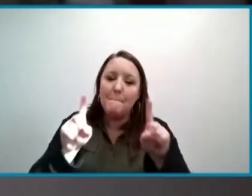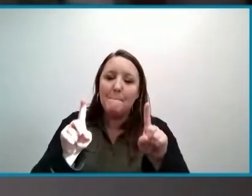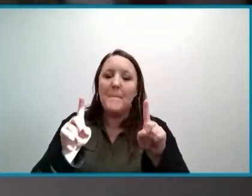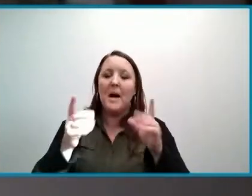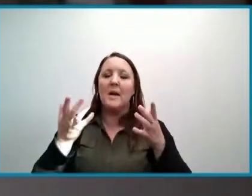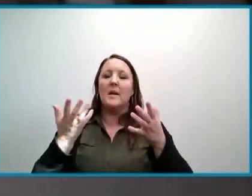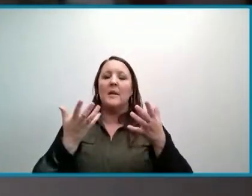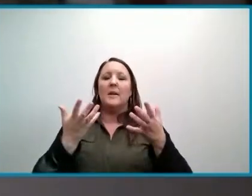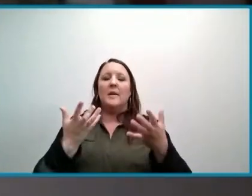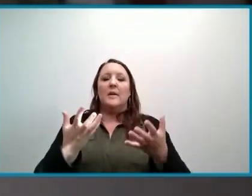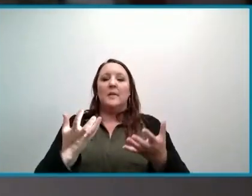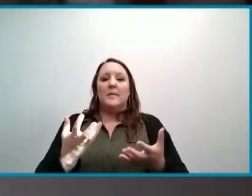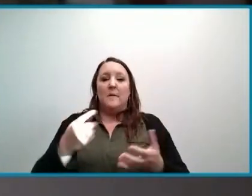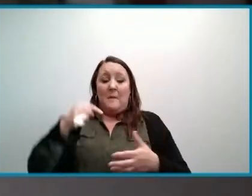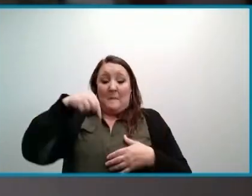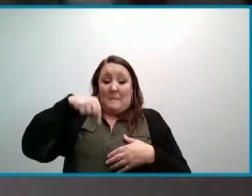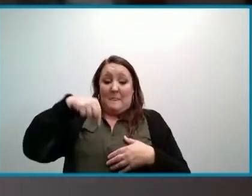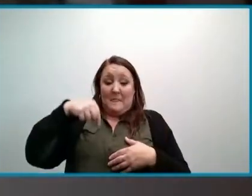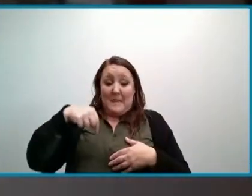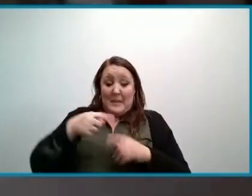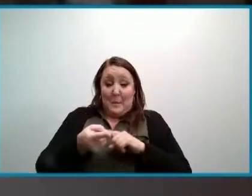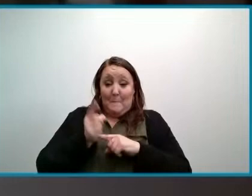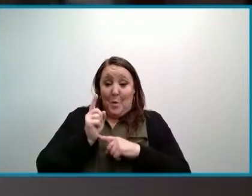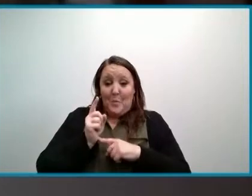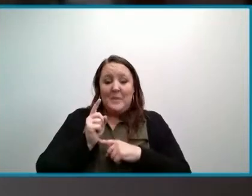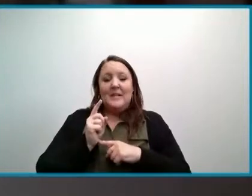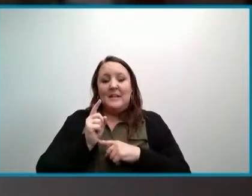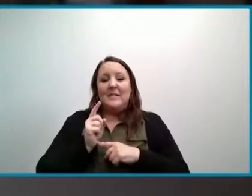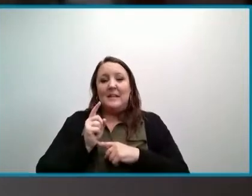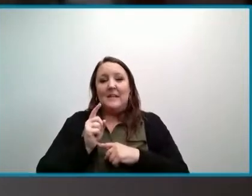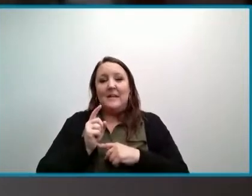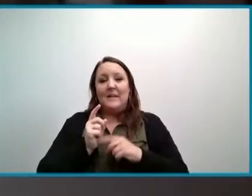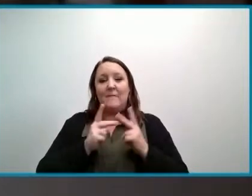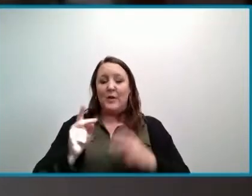this particular moment is a very self-motivated moment from arts engagement